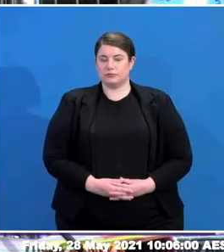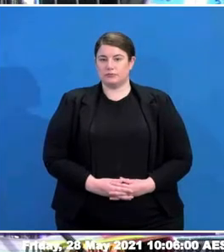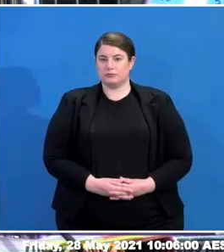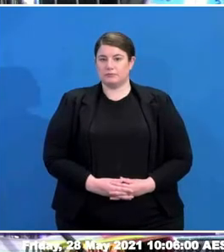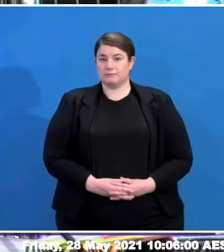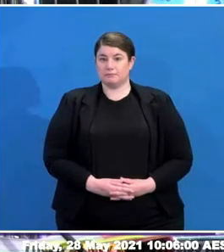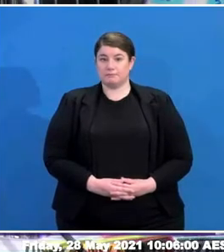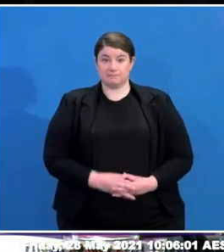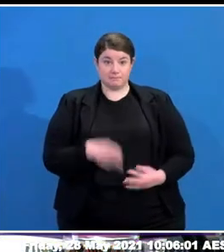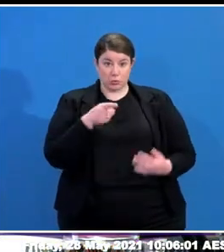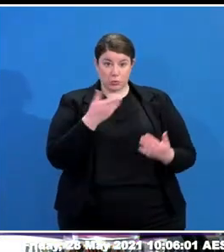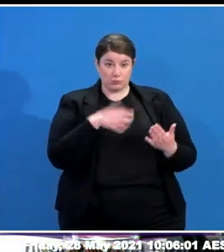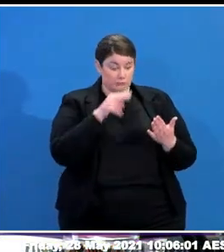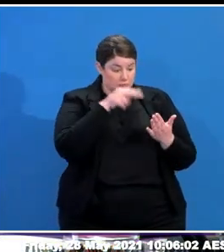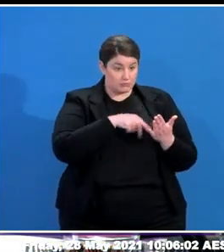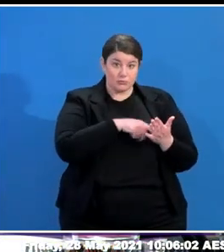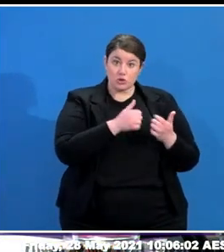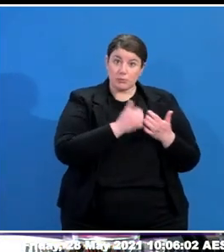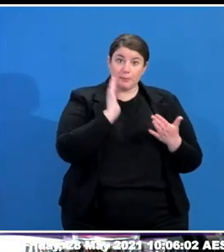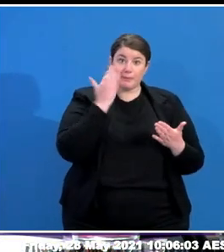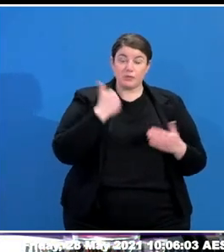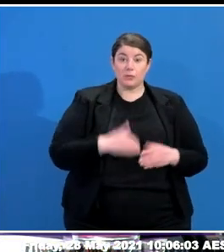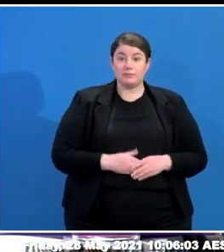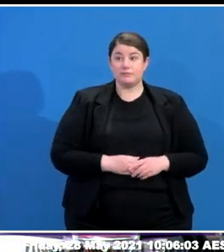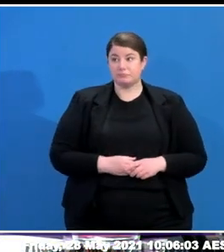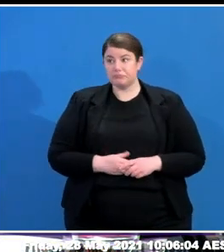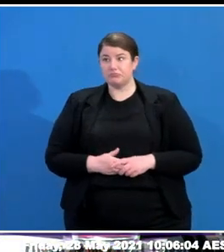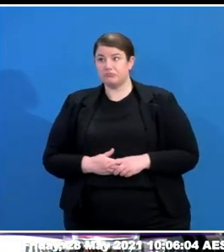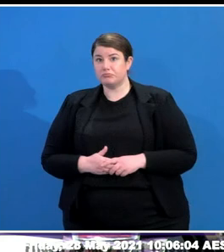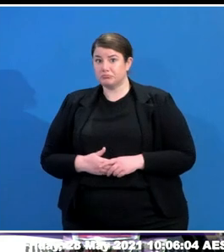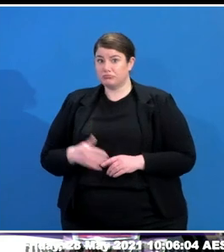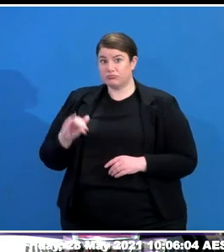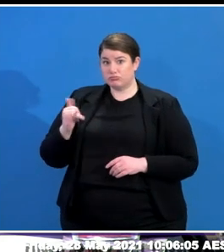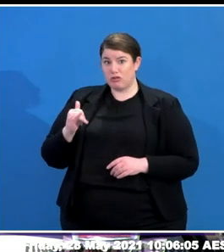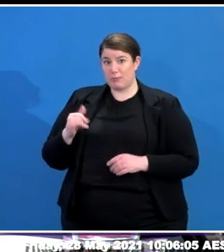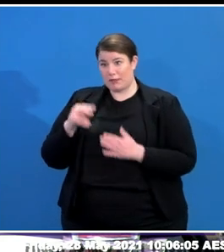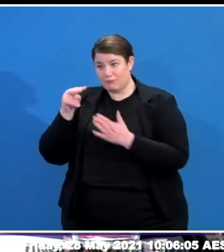Have you seen this document before? I no doubt have back in 2019.